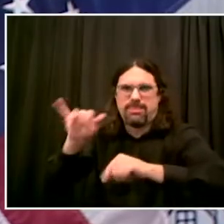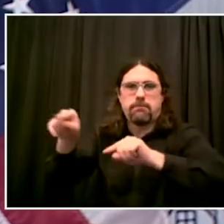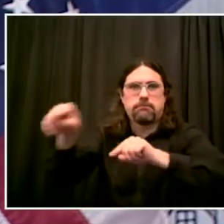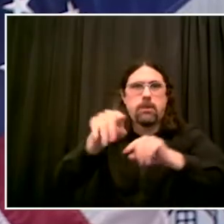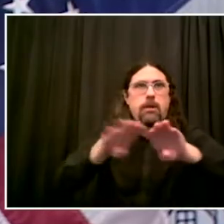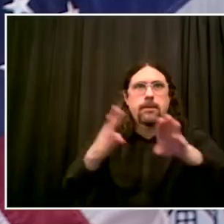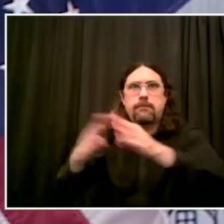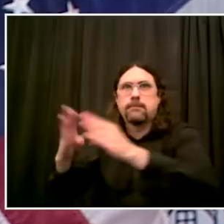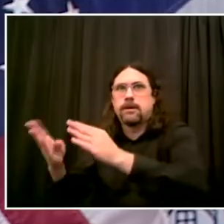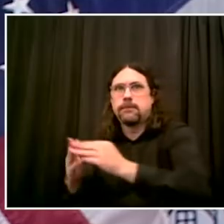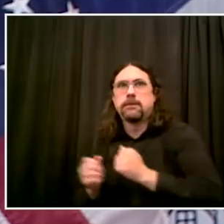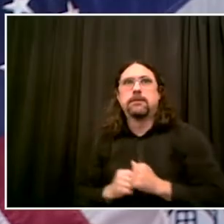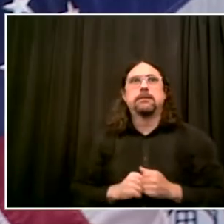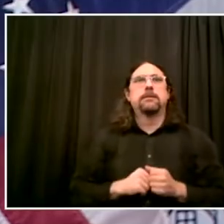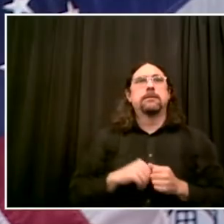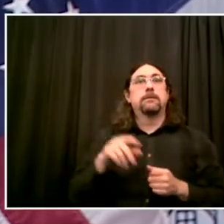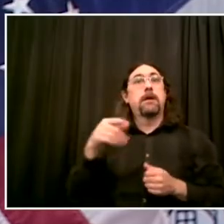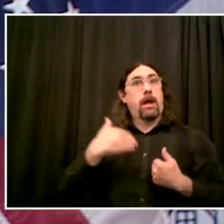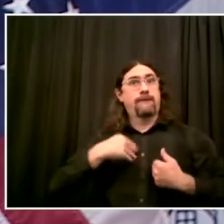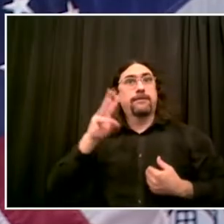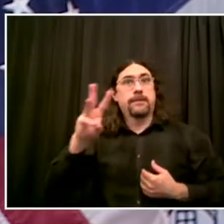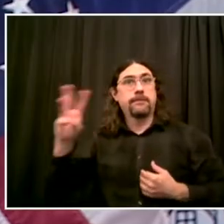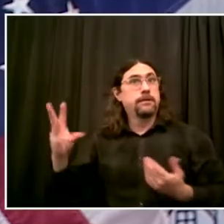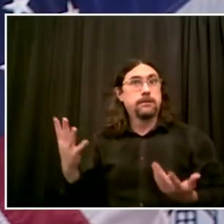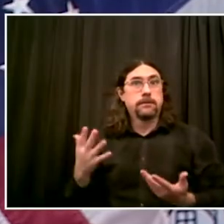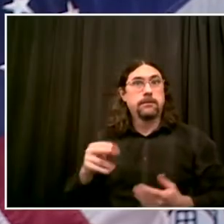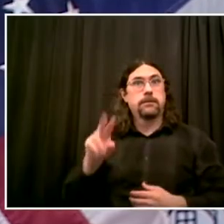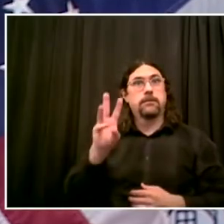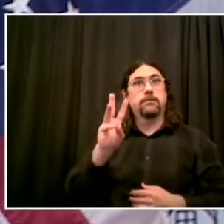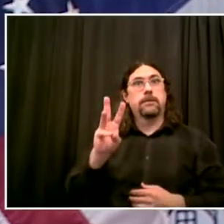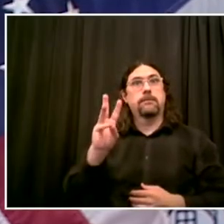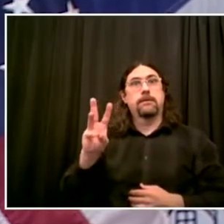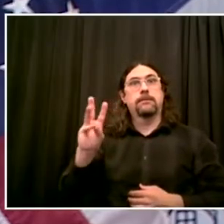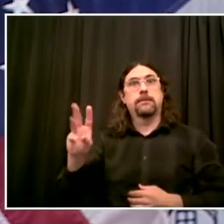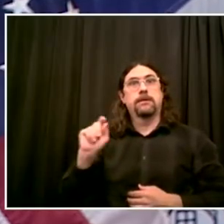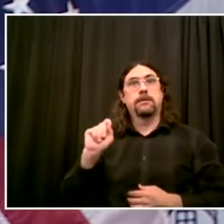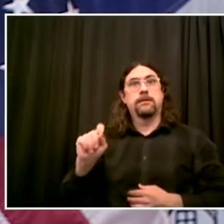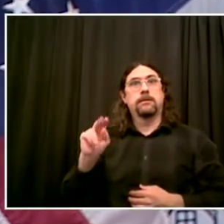JUNE ANYBODY LOOKING FOR THIS